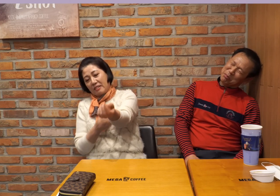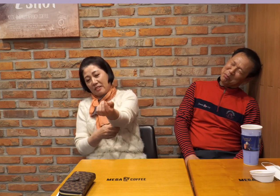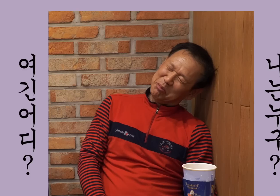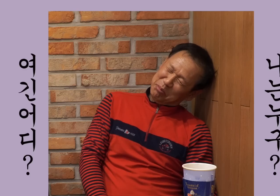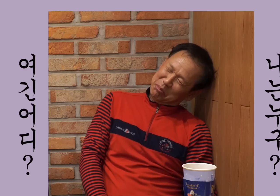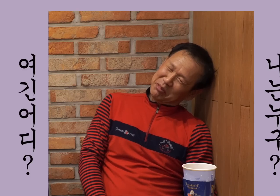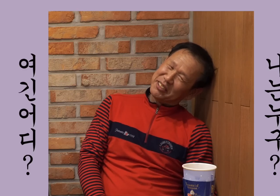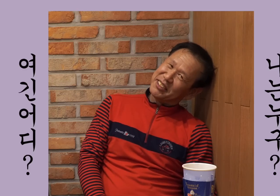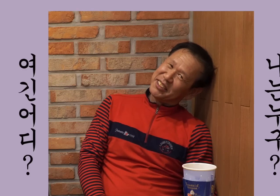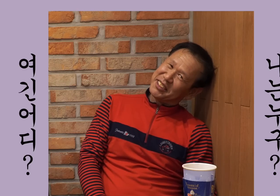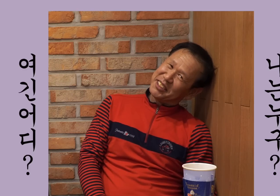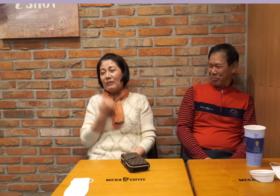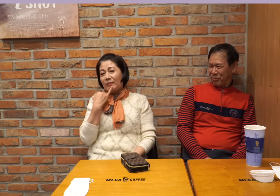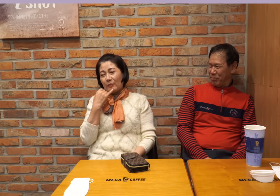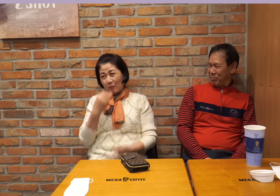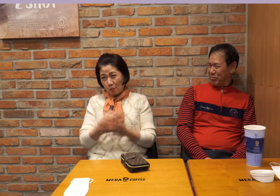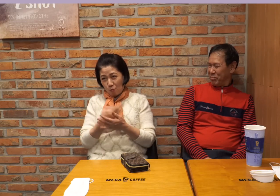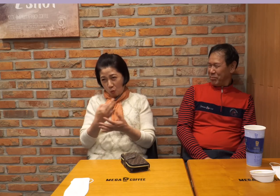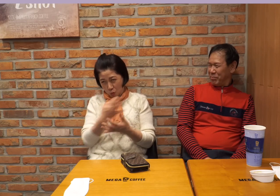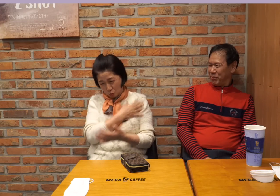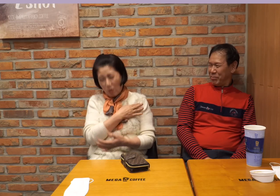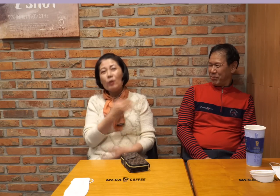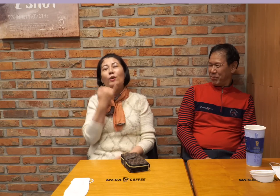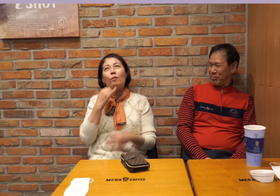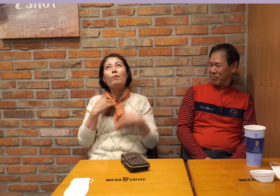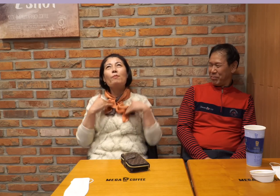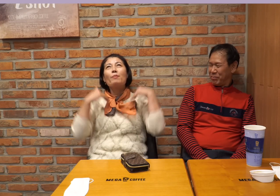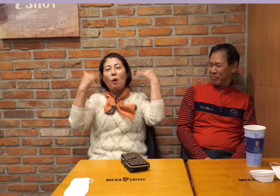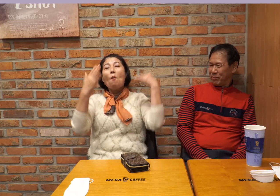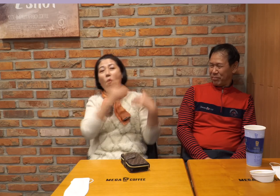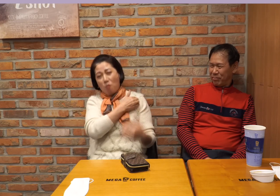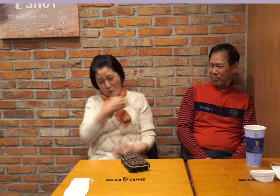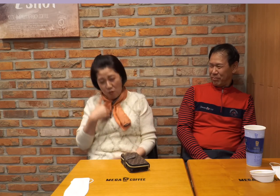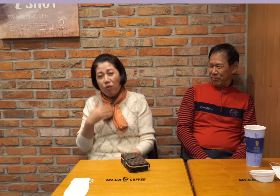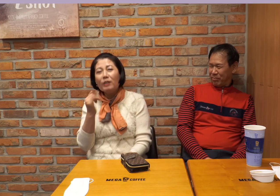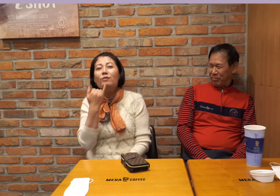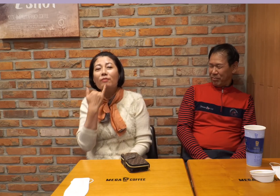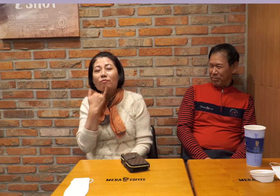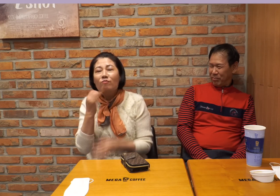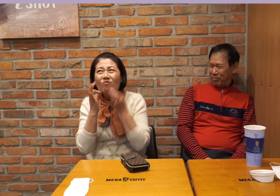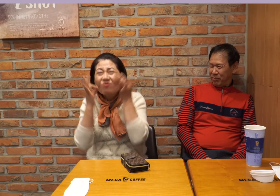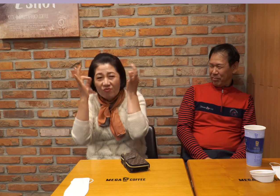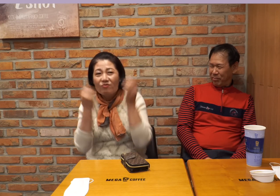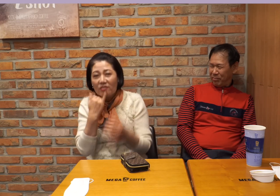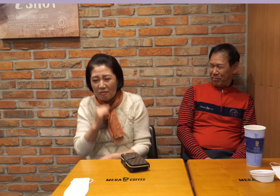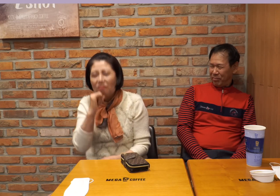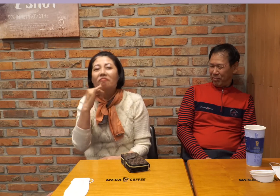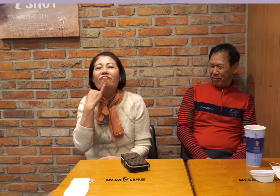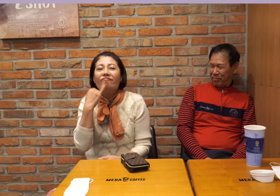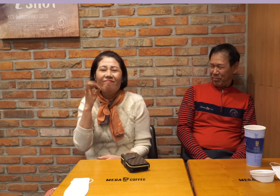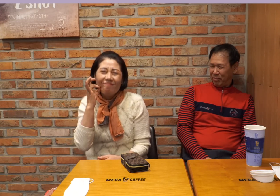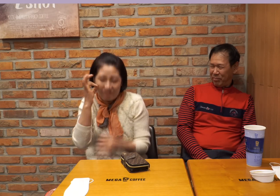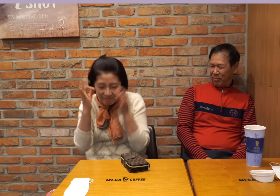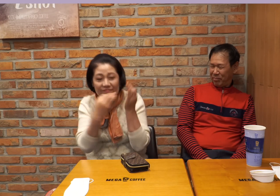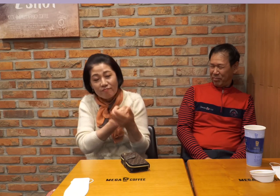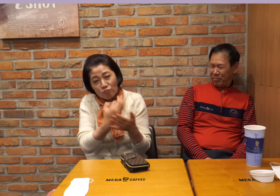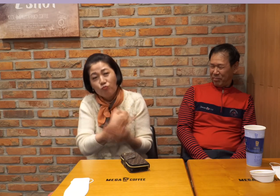A word from father. - Where am I? A word from my father. Where am I? Now that my husband is making good money and living a good life, I am happy.